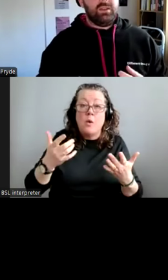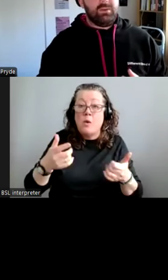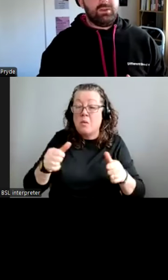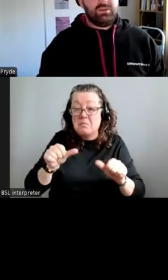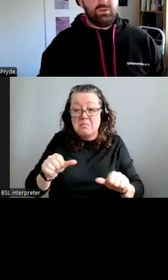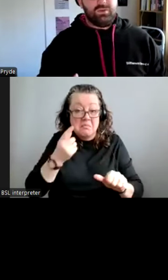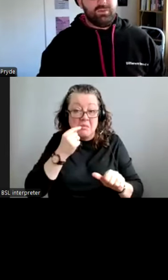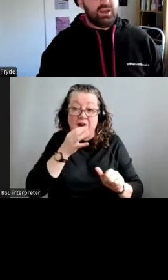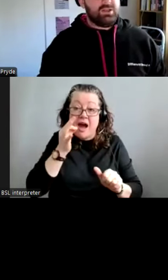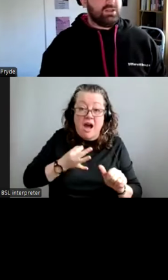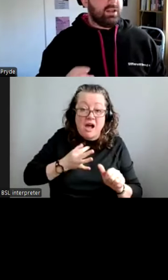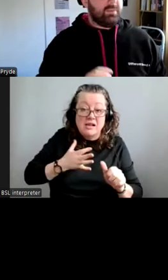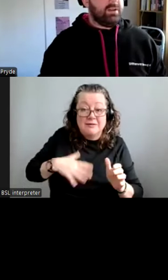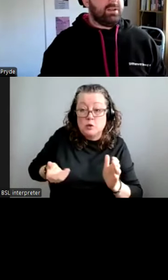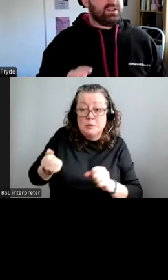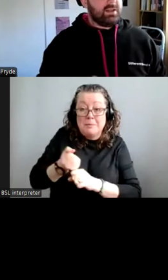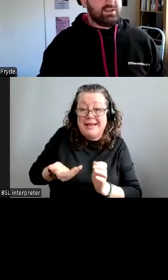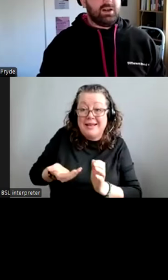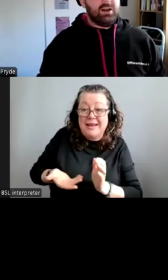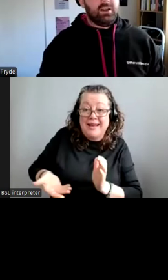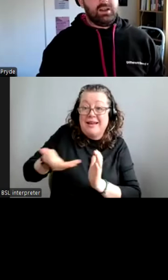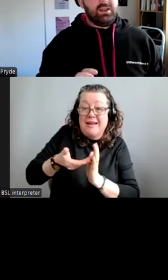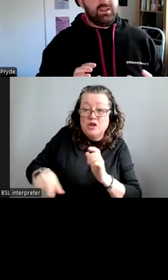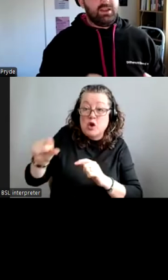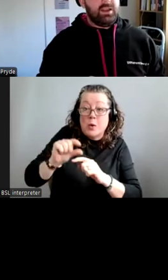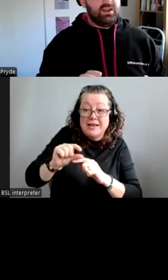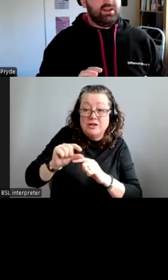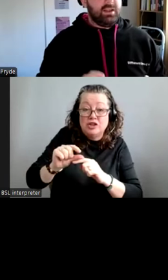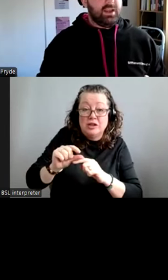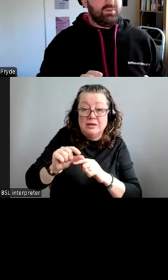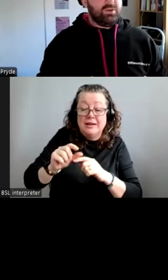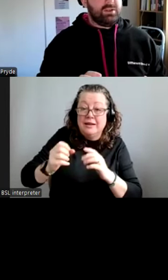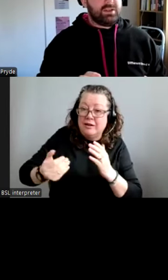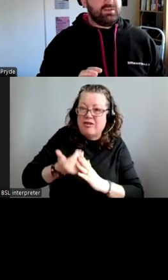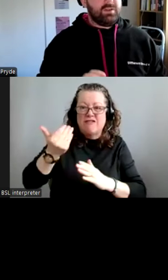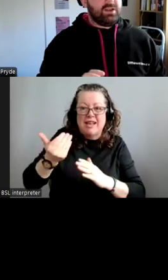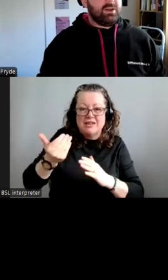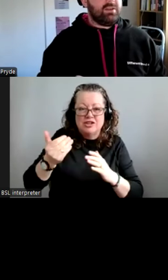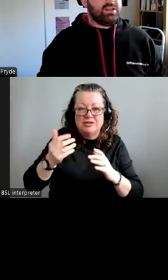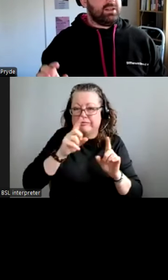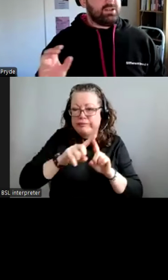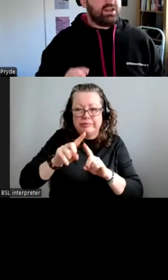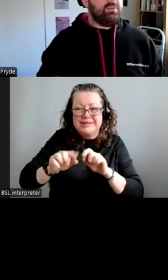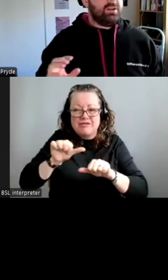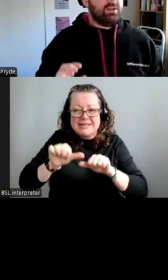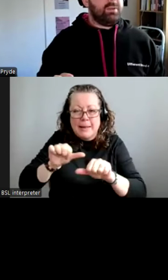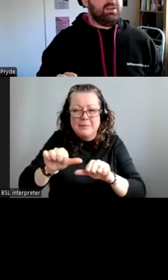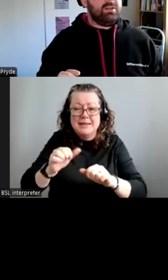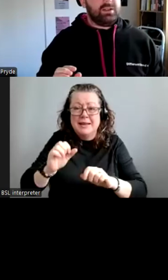they would go through page and click buttons like add to cart, and then they would very quickly see a checkout button appear